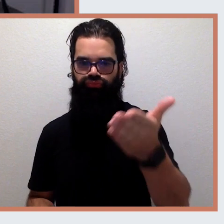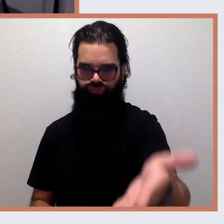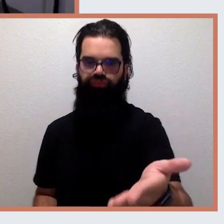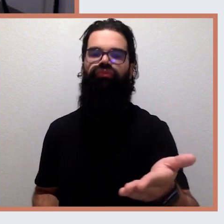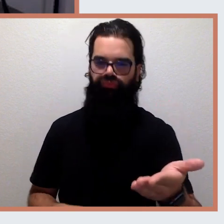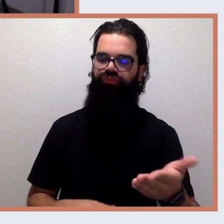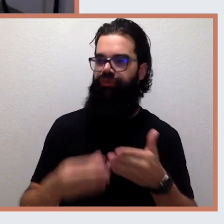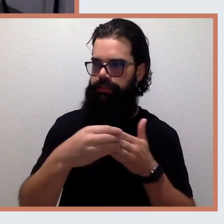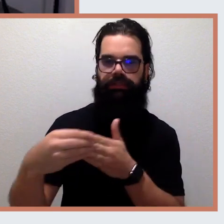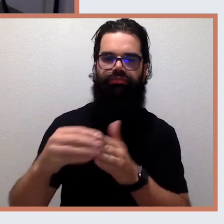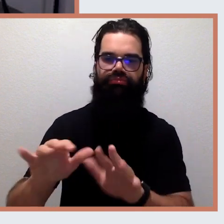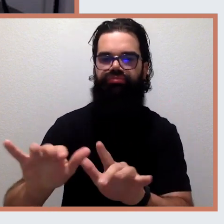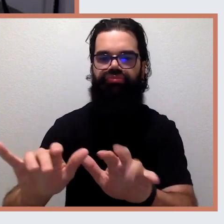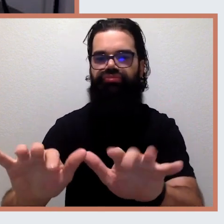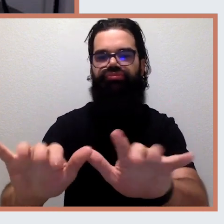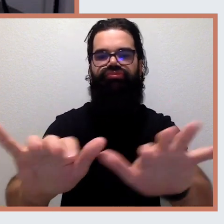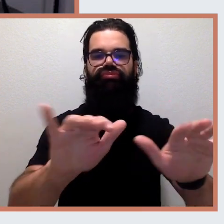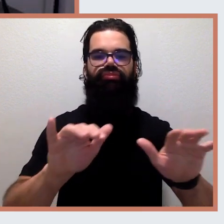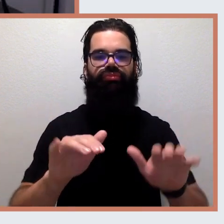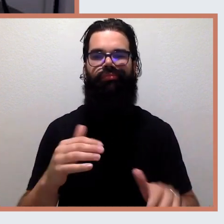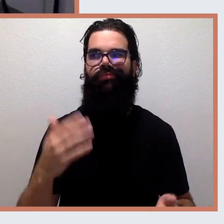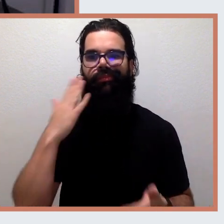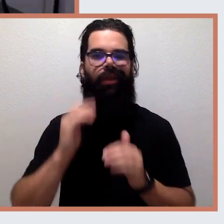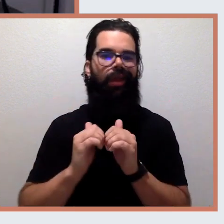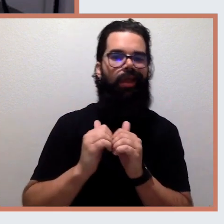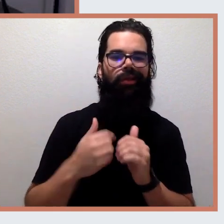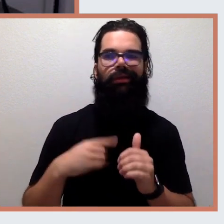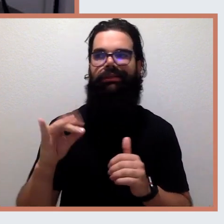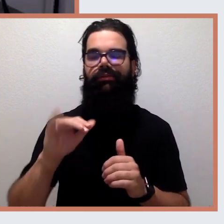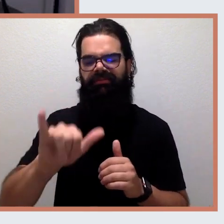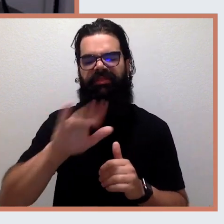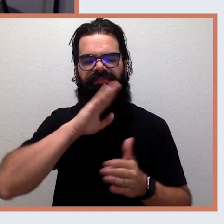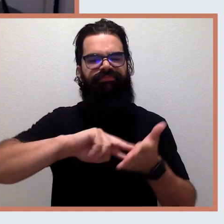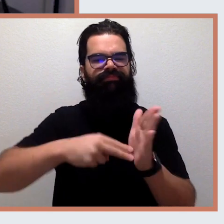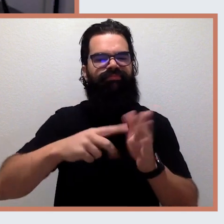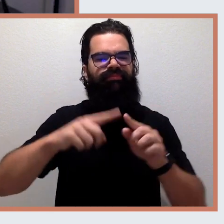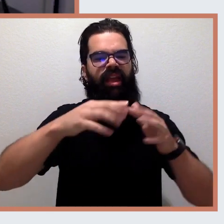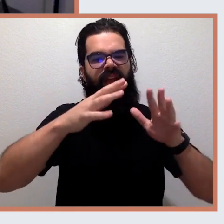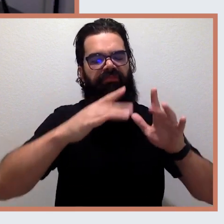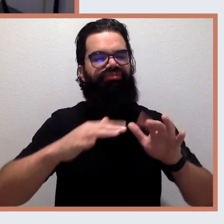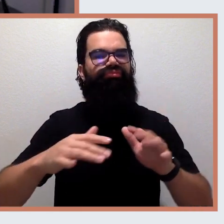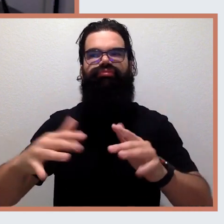I ended up booking one of the leads in the ensemble. Don't know how, but I did. It was meant to be.